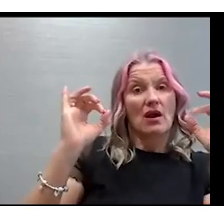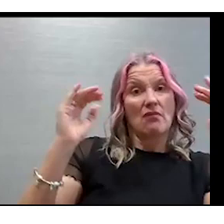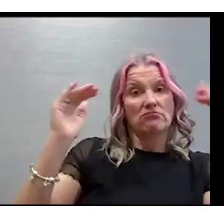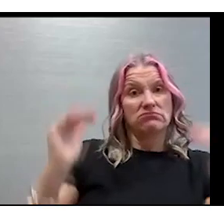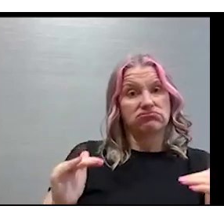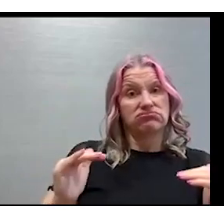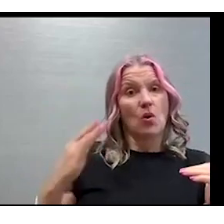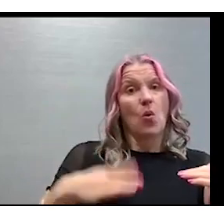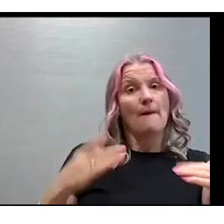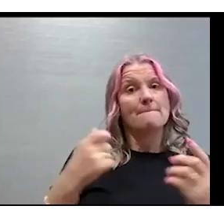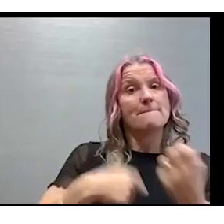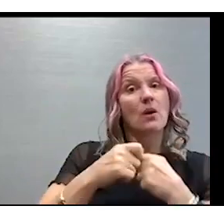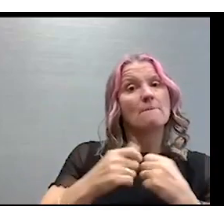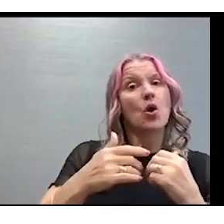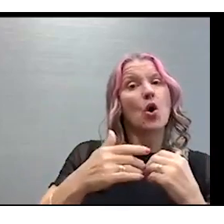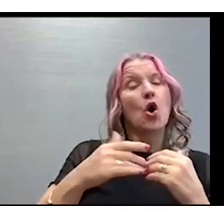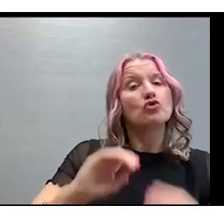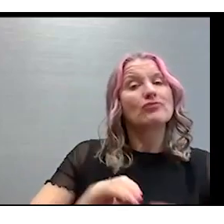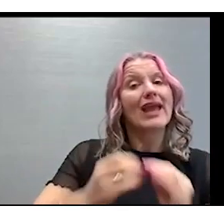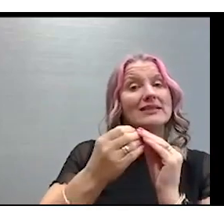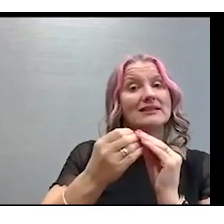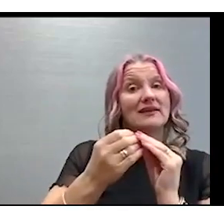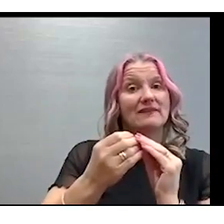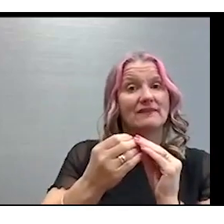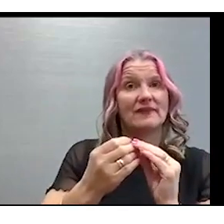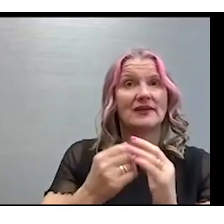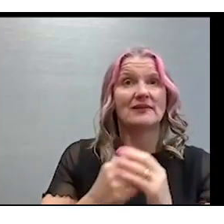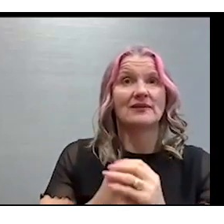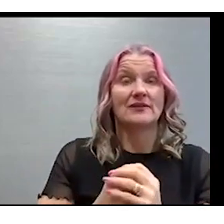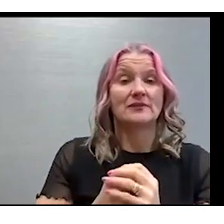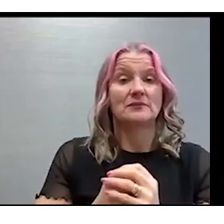And here's the thing, hallucinations are not always a bad thing.